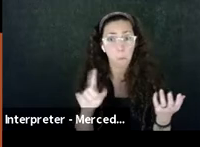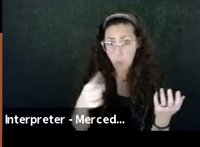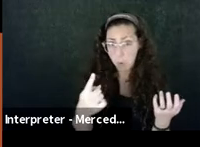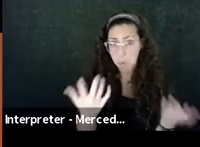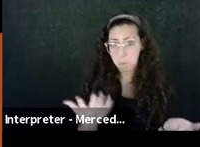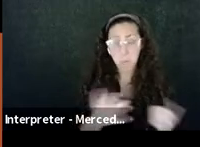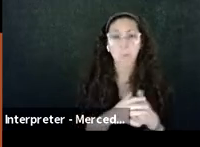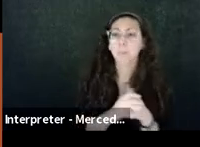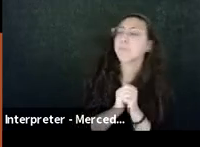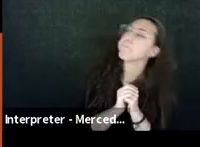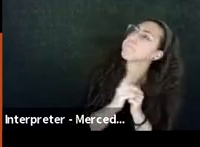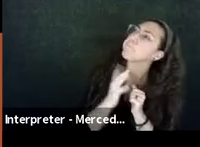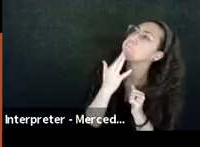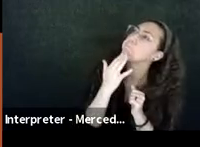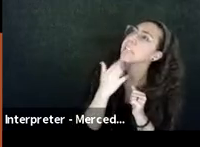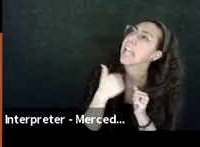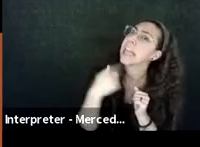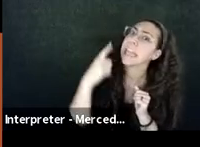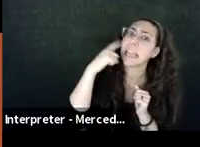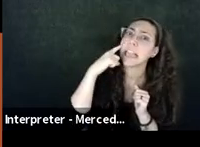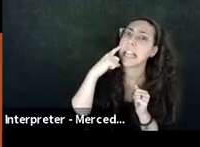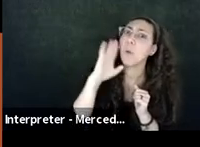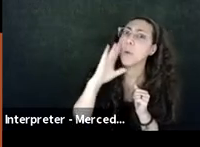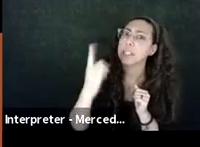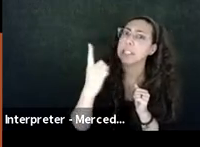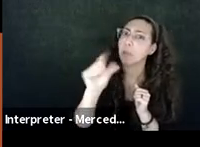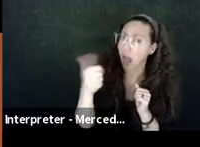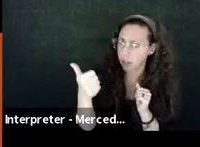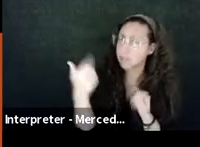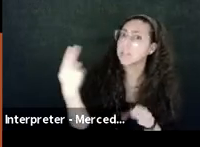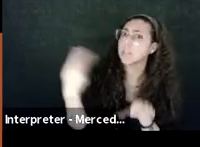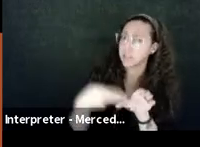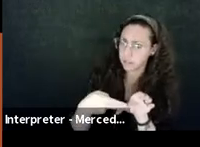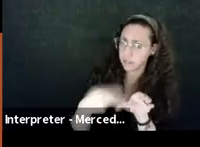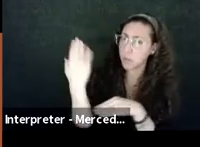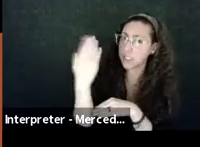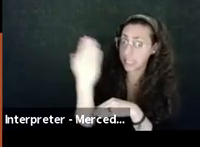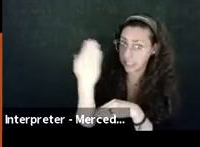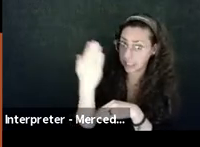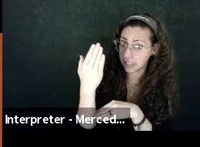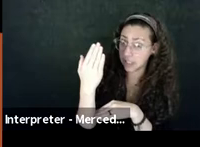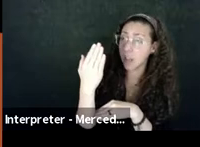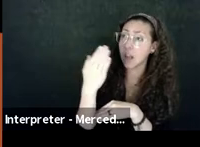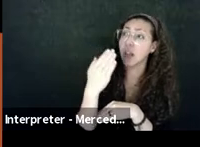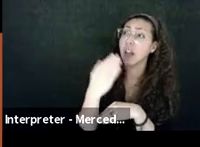maria.rodriguez: Um, my understanding was that there was going to be someone else also presenting maria.rodriguez: Yeah yeah Natalie Chavez: Well, it's me.